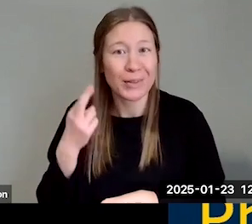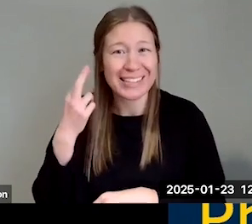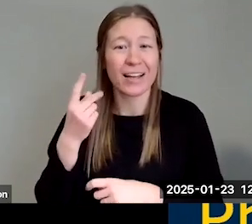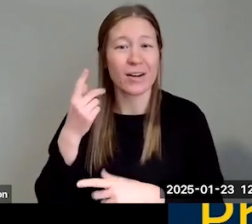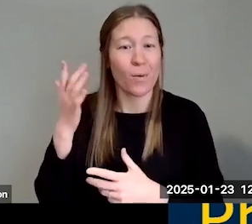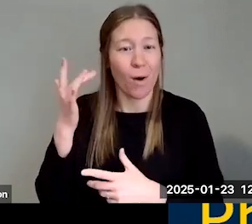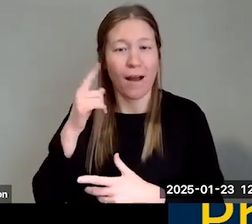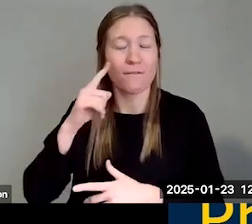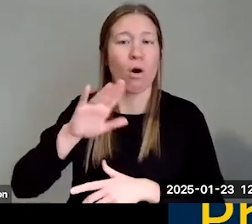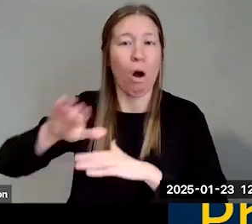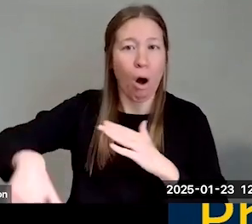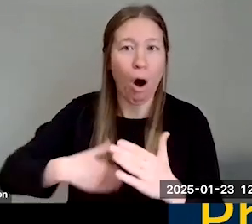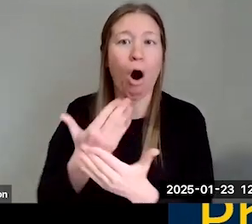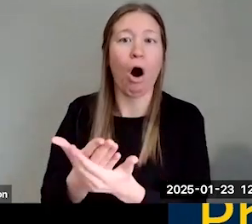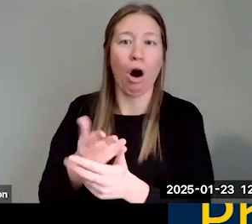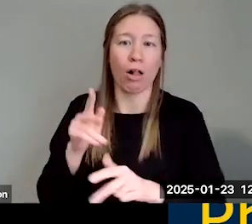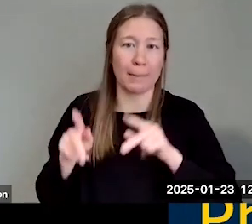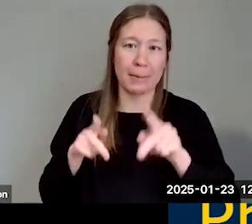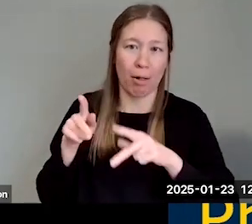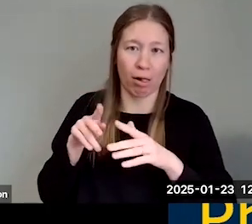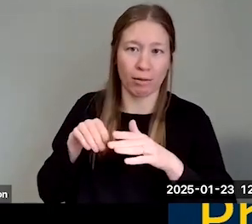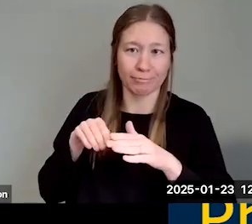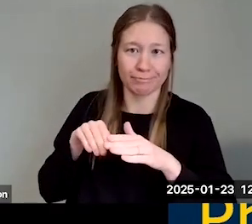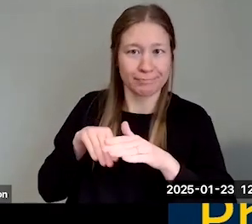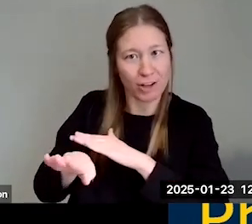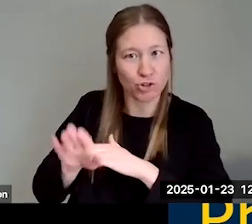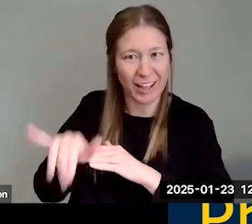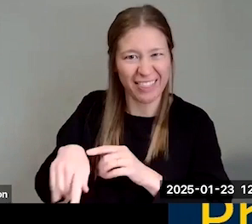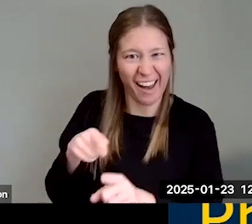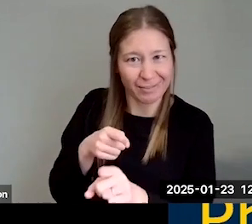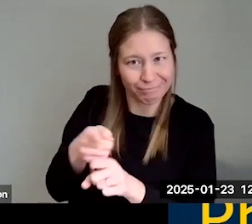entering into that particular class of job or category.